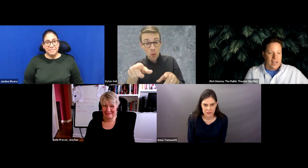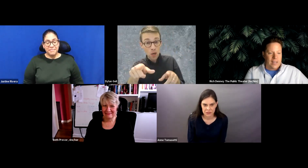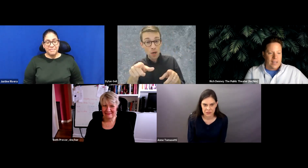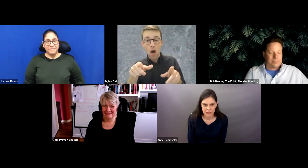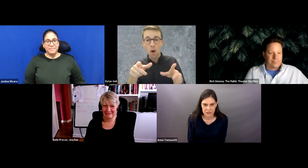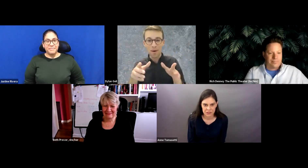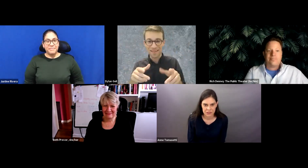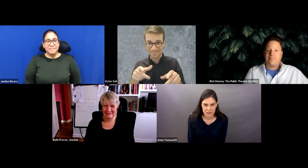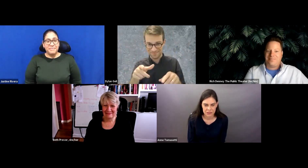Worked all night.